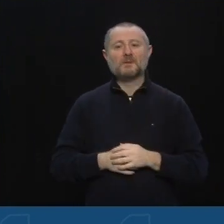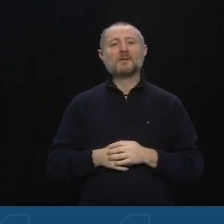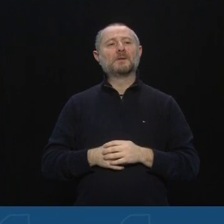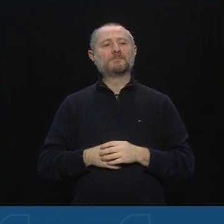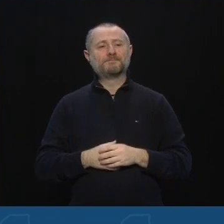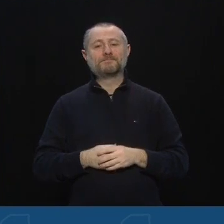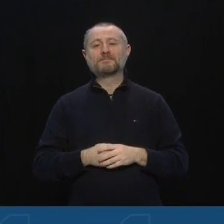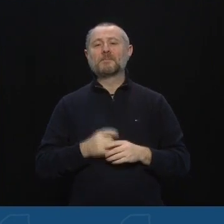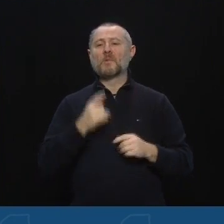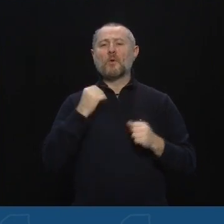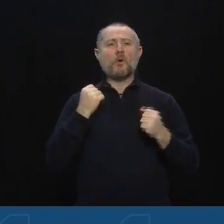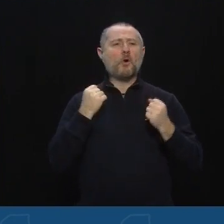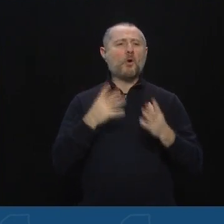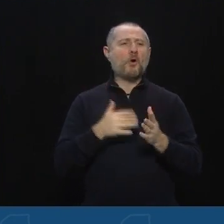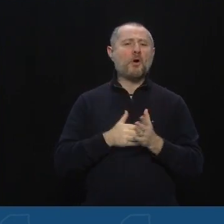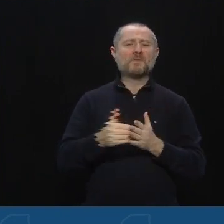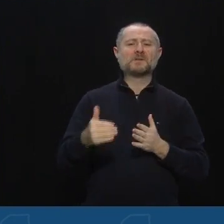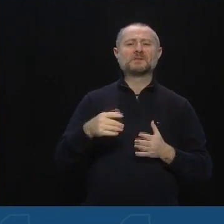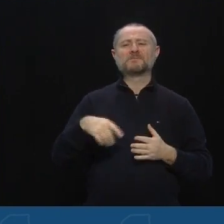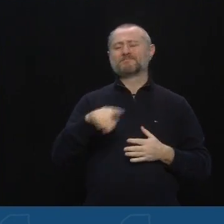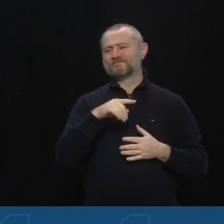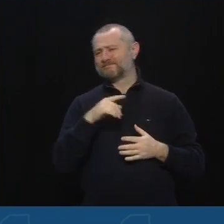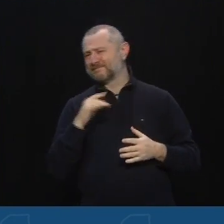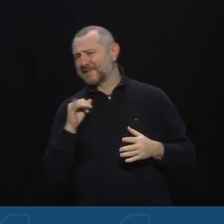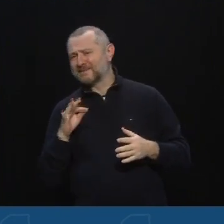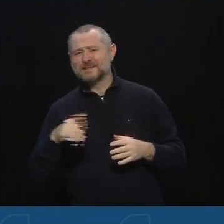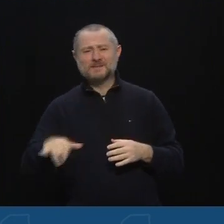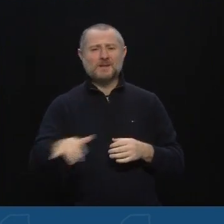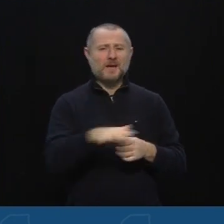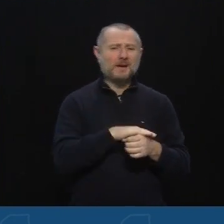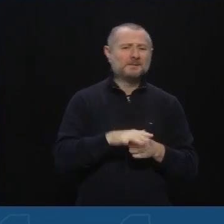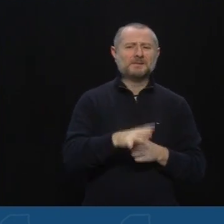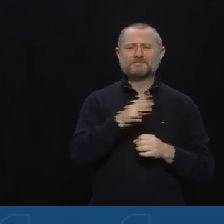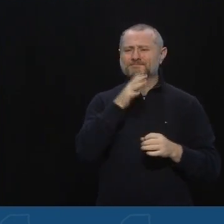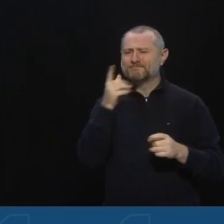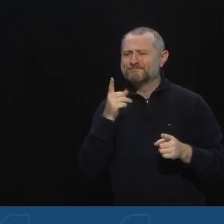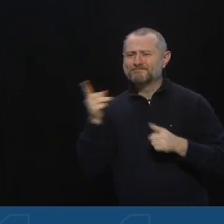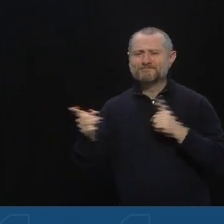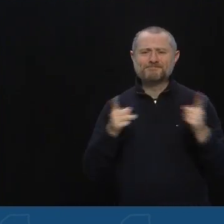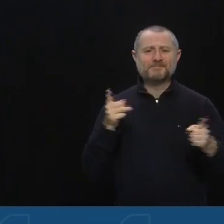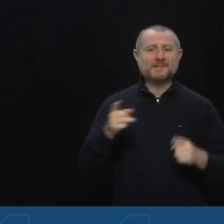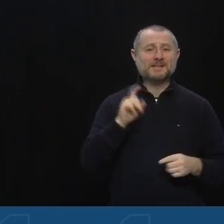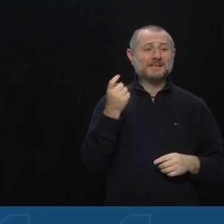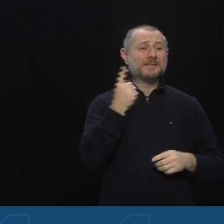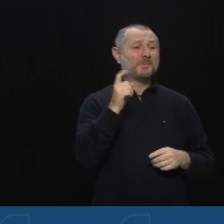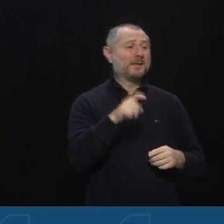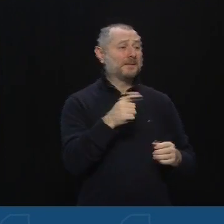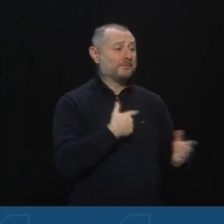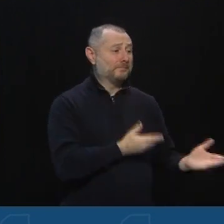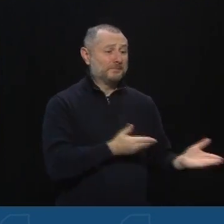DOUBLE Y PROVIDED AMBULANCE UNIOTS. THESE AMBULANCE UNITS ARE I INCREDIBLE. IN PARTICULARLY AREAS OF UPSTATE